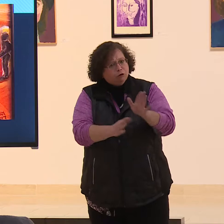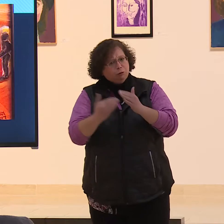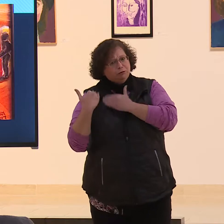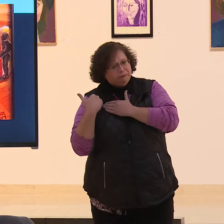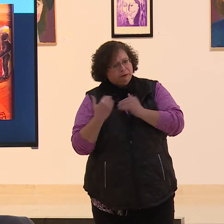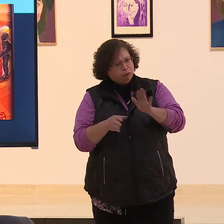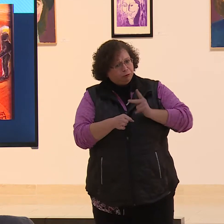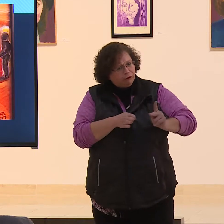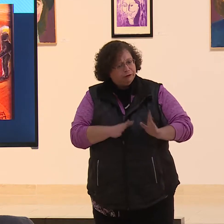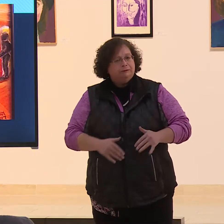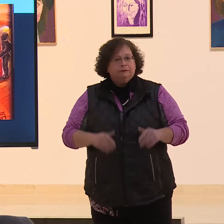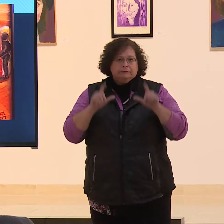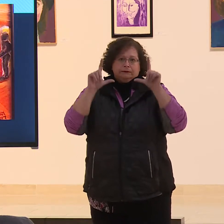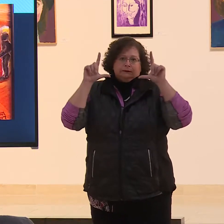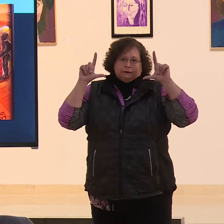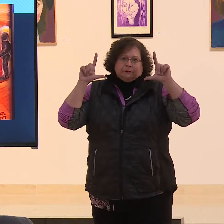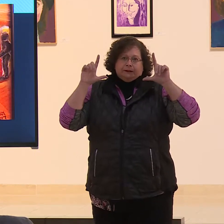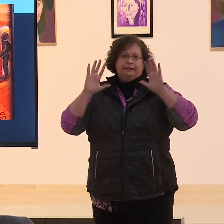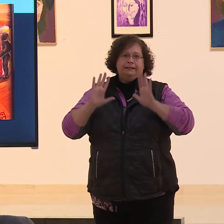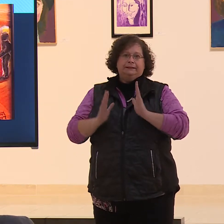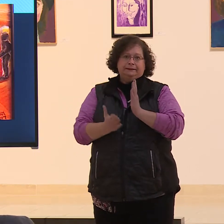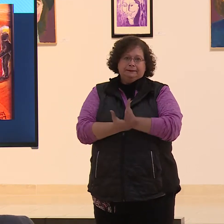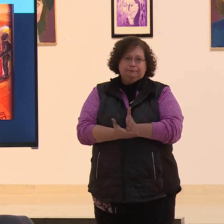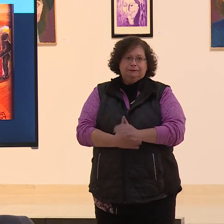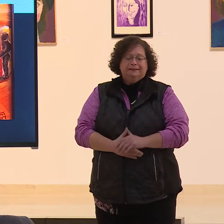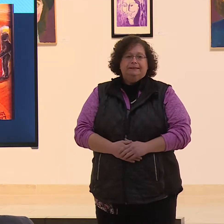People wanted to make sure that I was still professional,